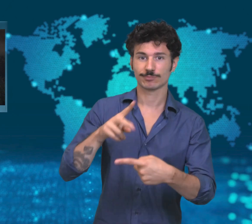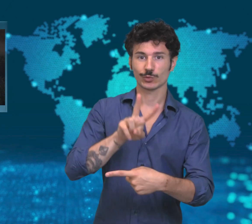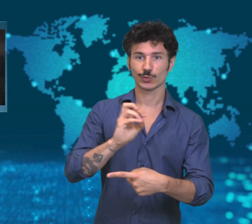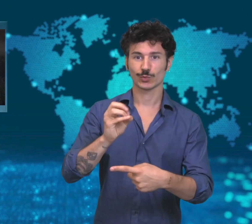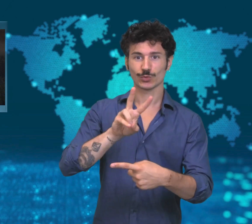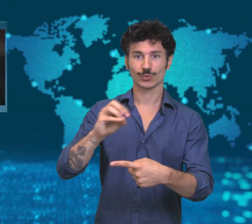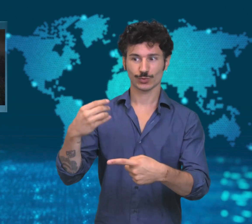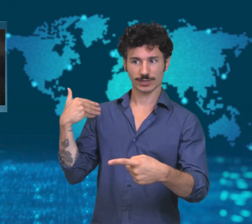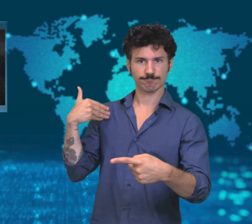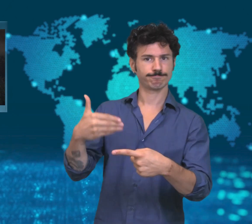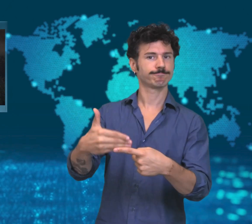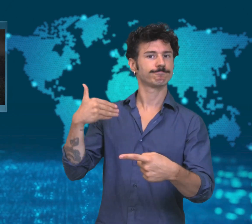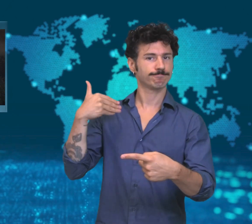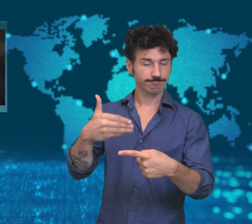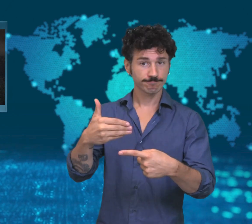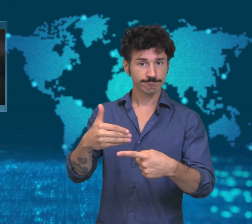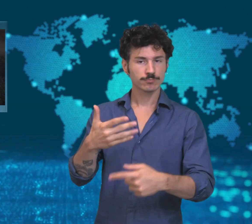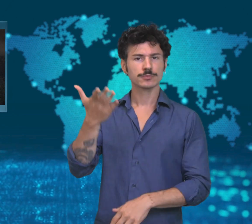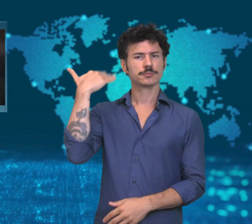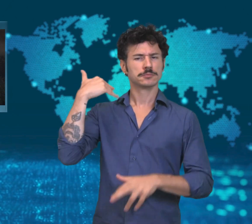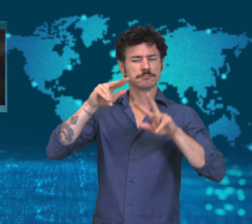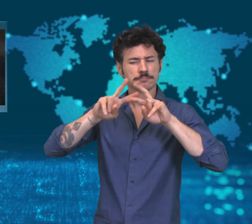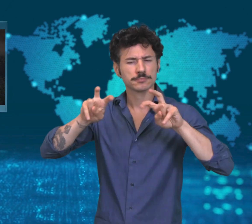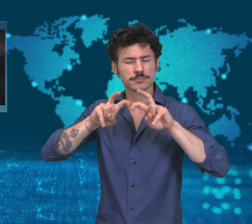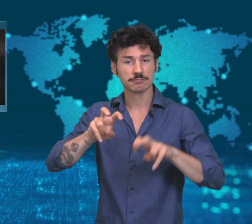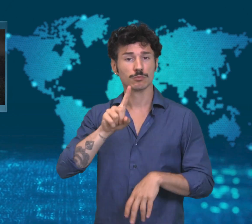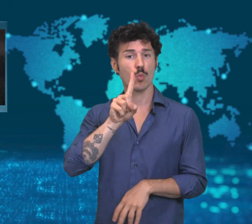Australia between 2019 and 2020,